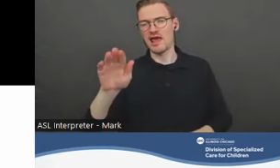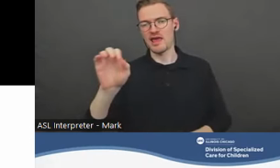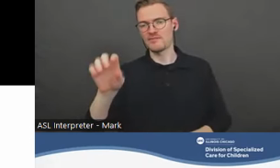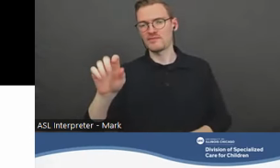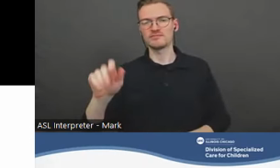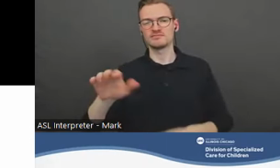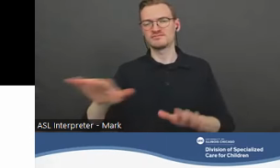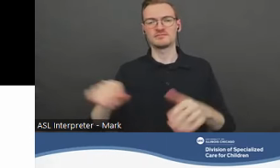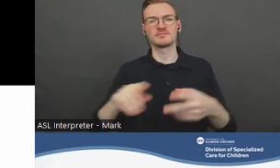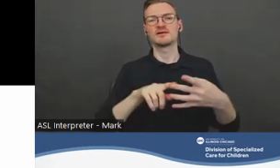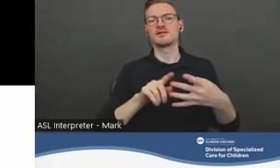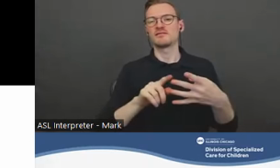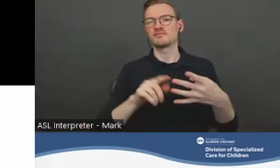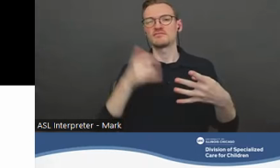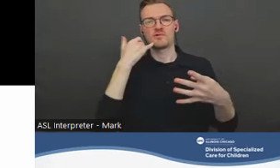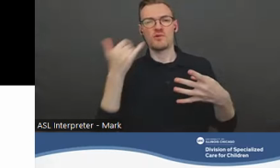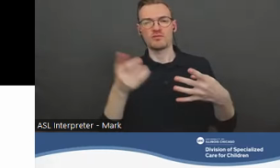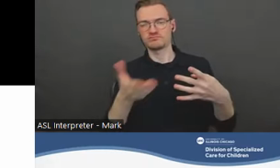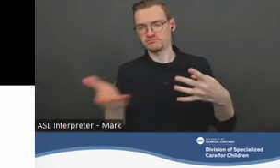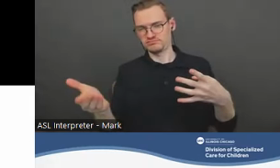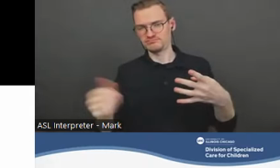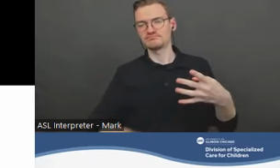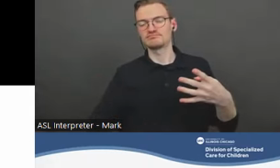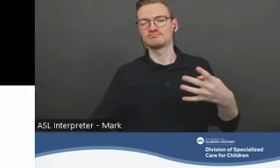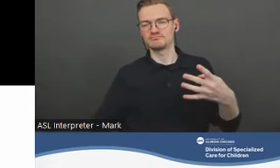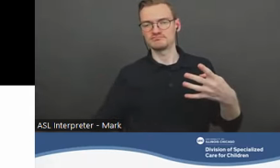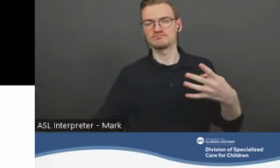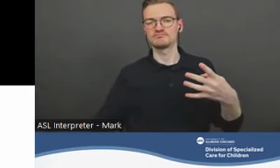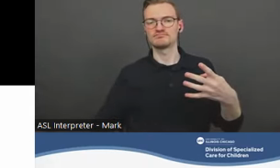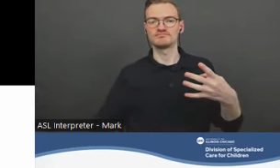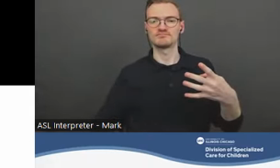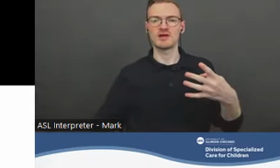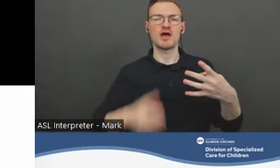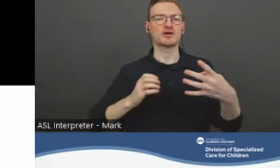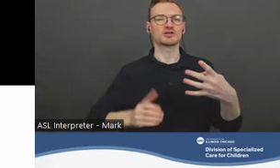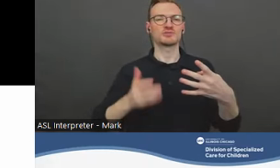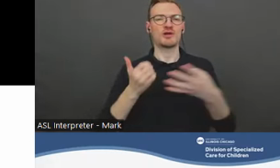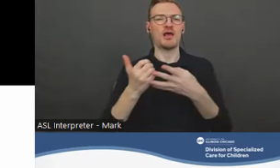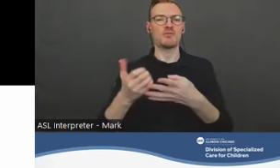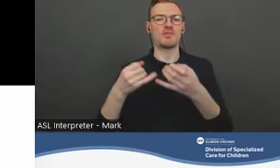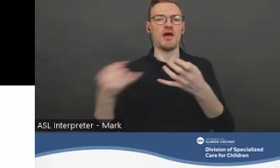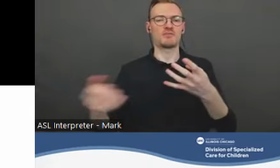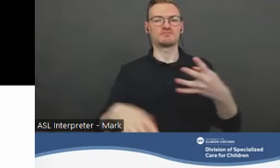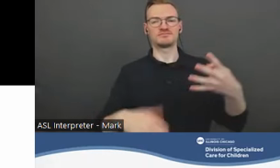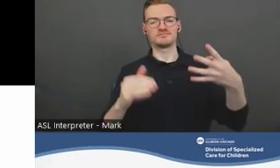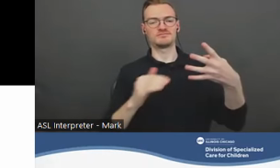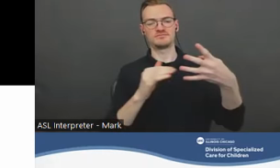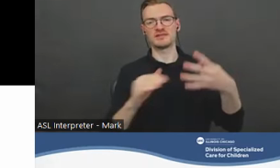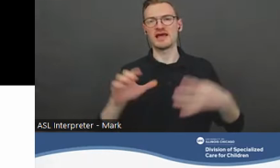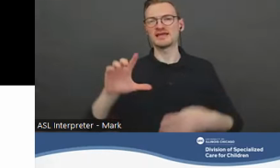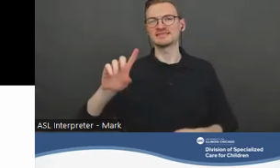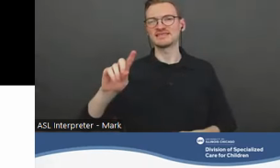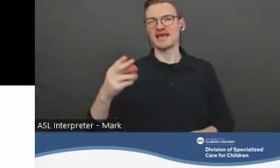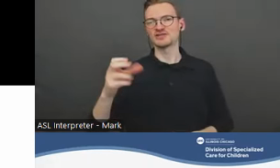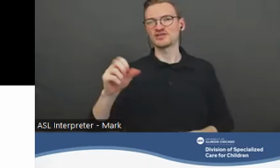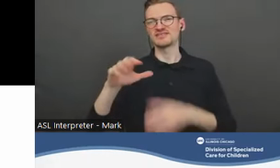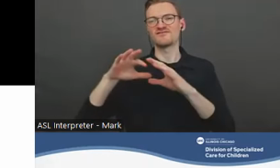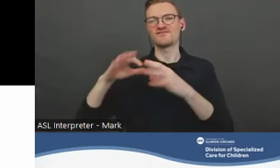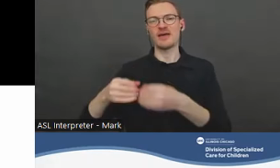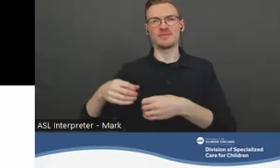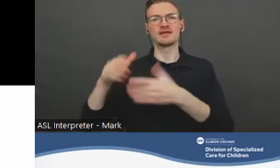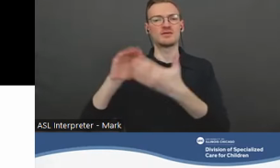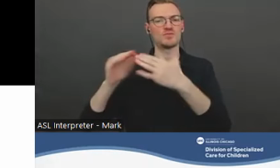800-843-6154 or you can visit your local DHS family community resource center. You